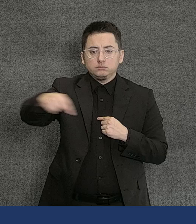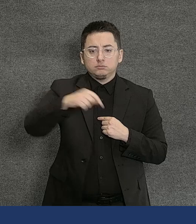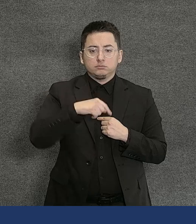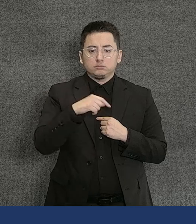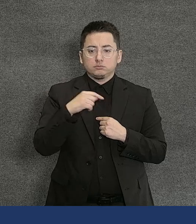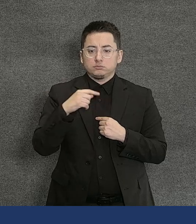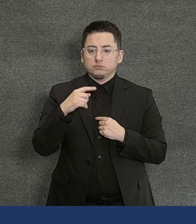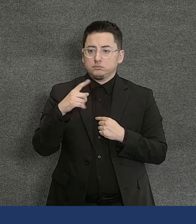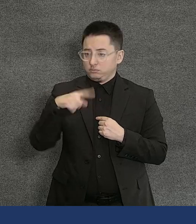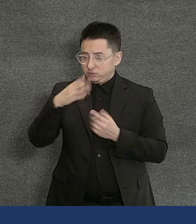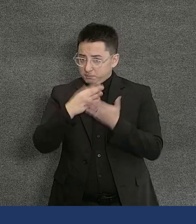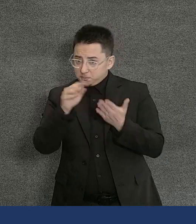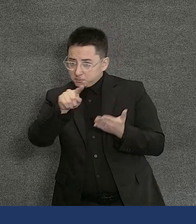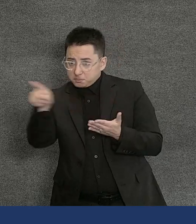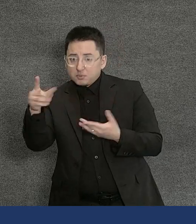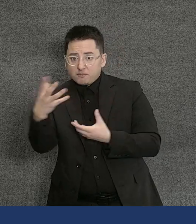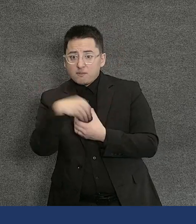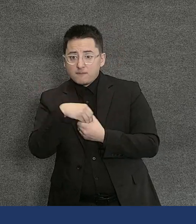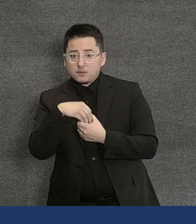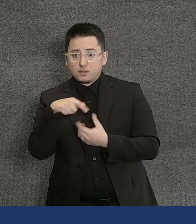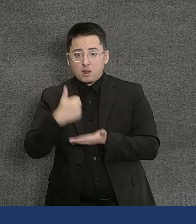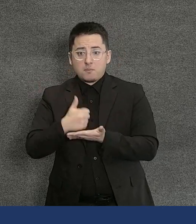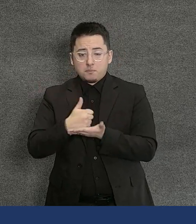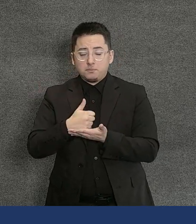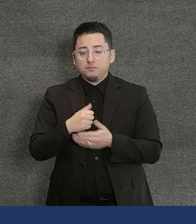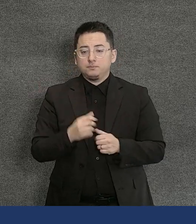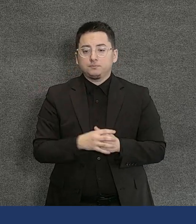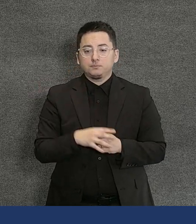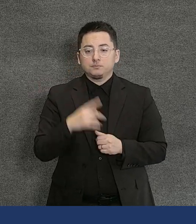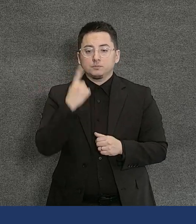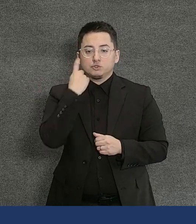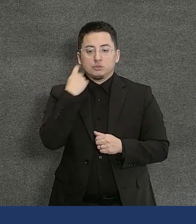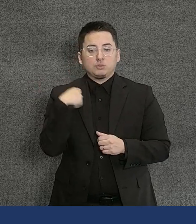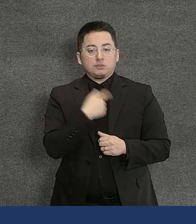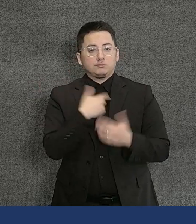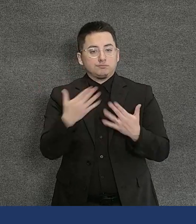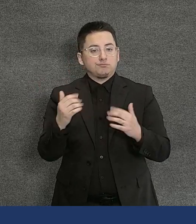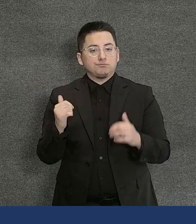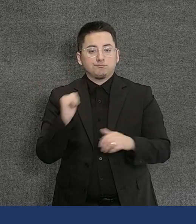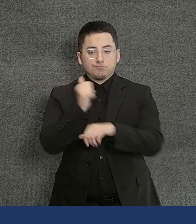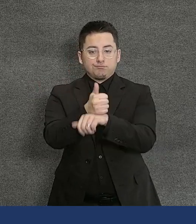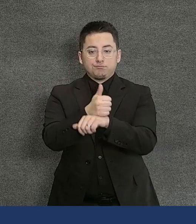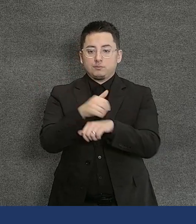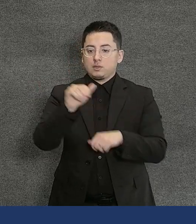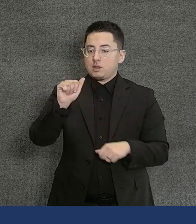And, that is, starting a couple of elections ago, we started up an ASL, American Sign Language,